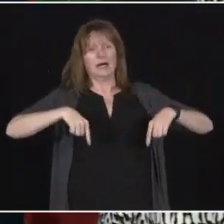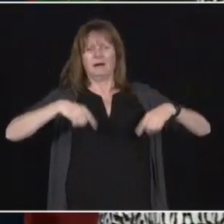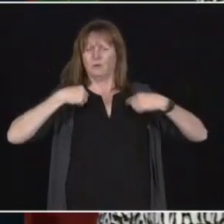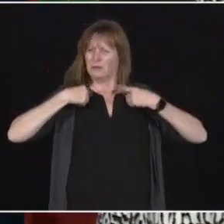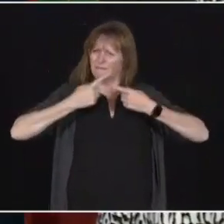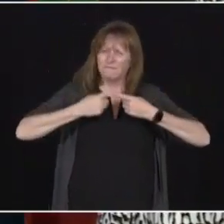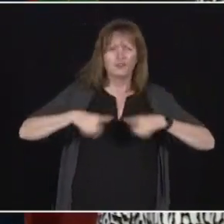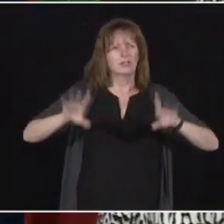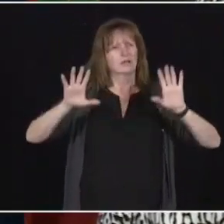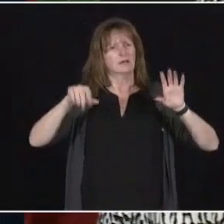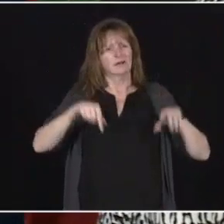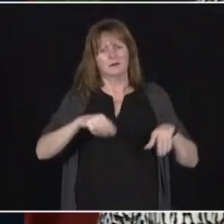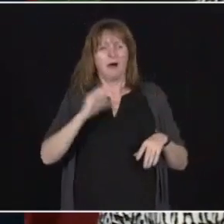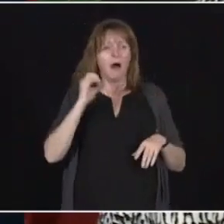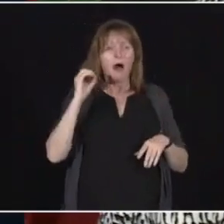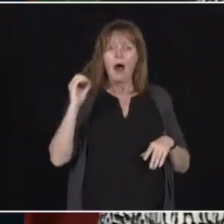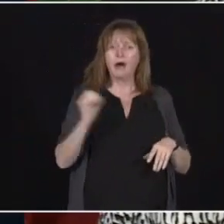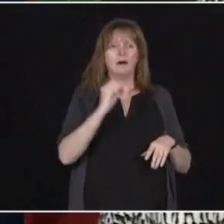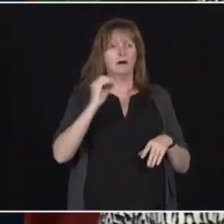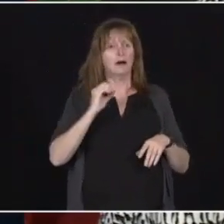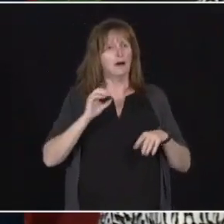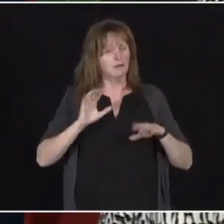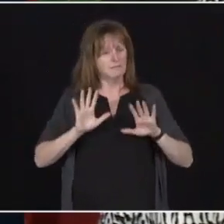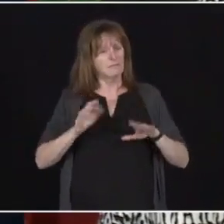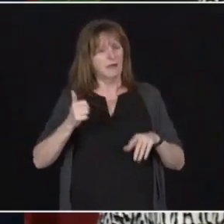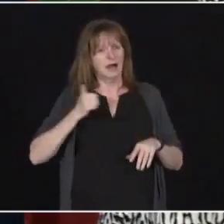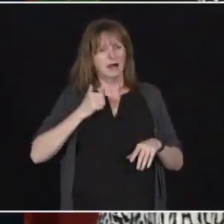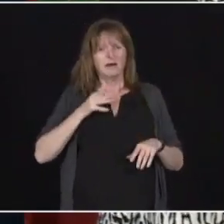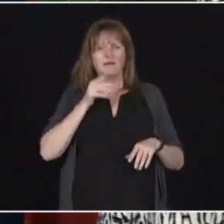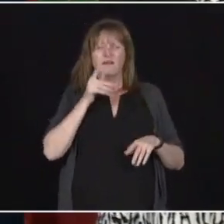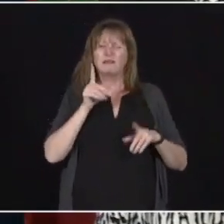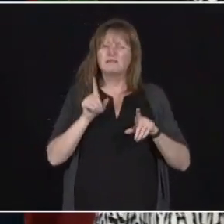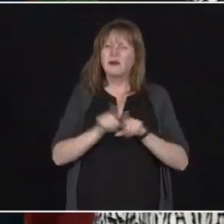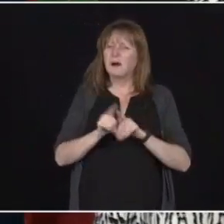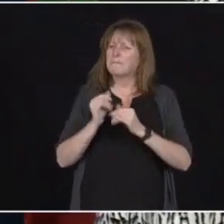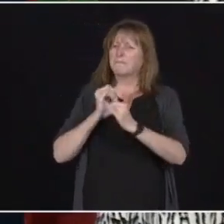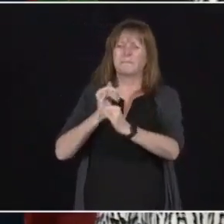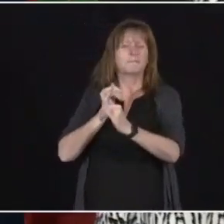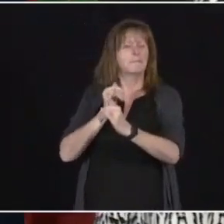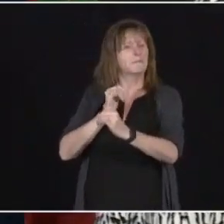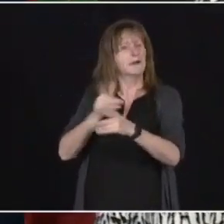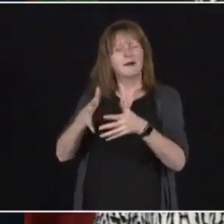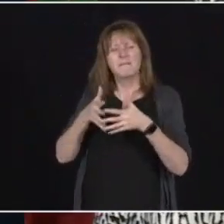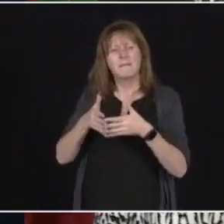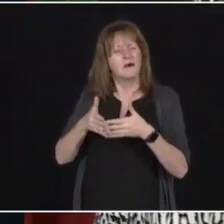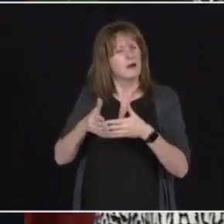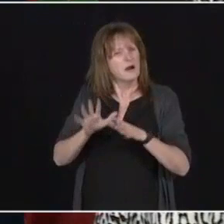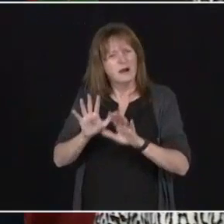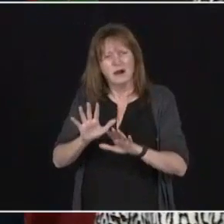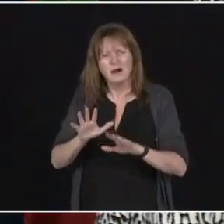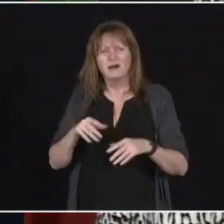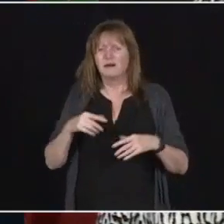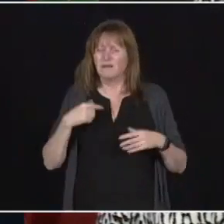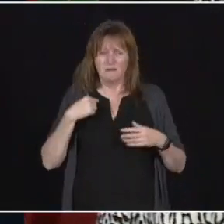I will tell you, we are Ontario, we are Canadians. You know, I am a strong believer and if you want to protest something, you